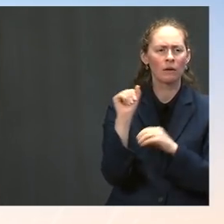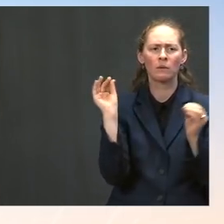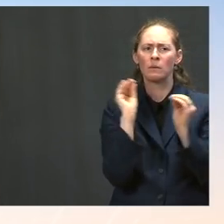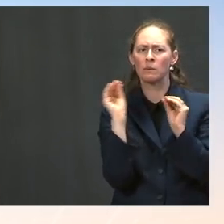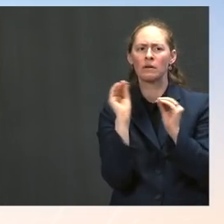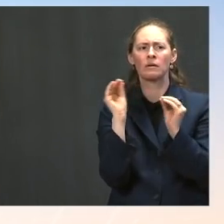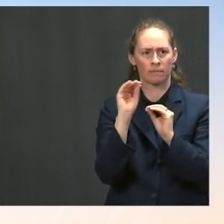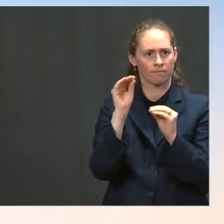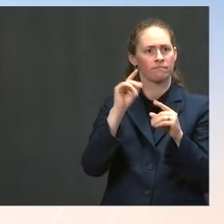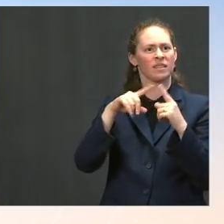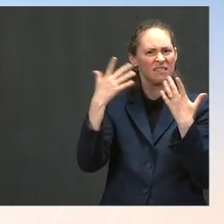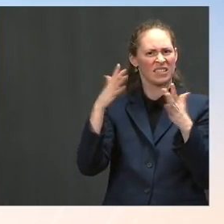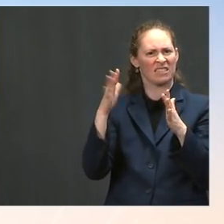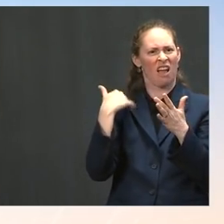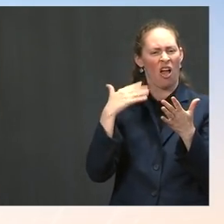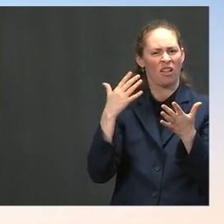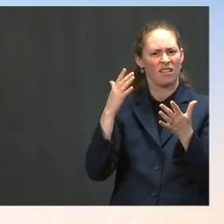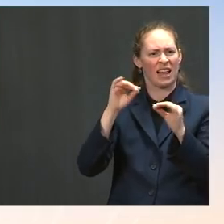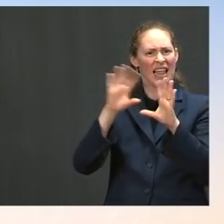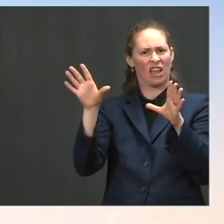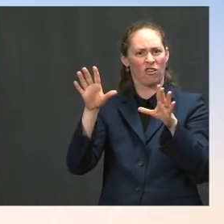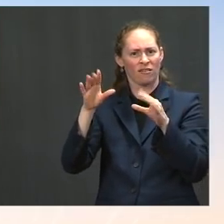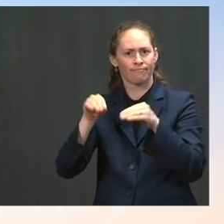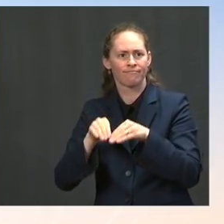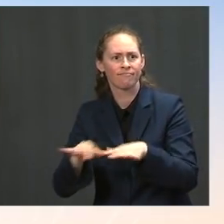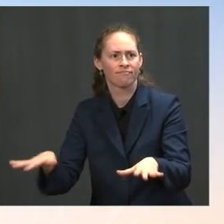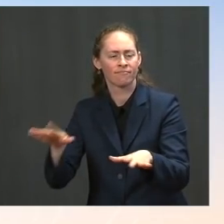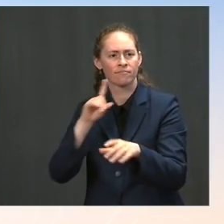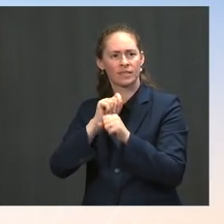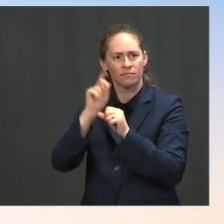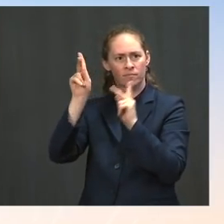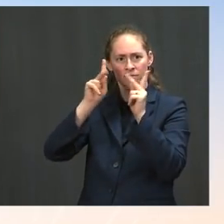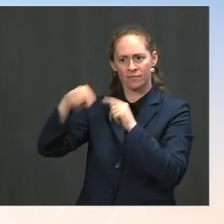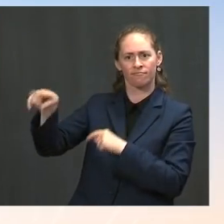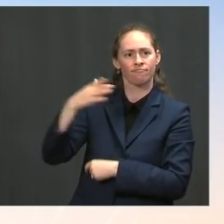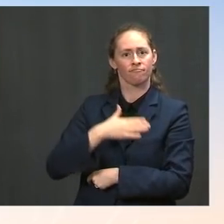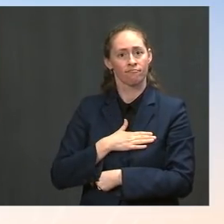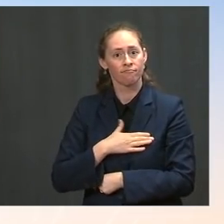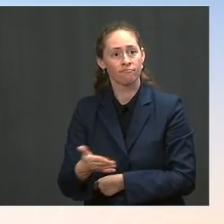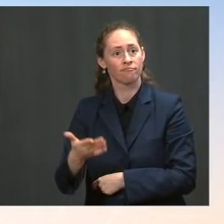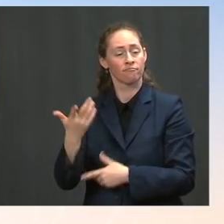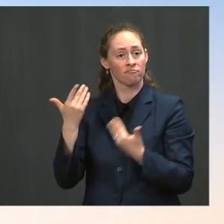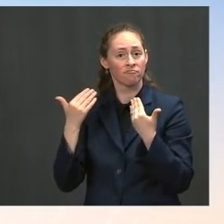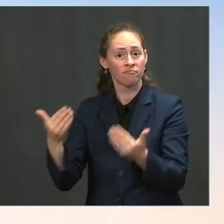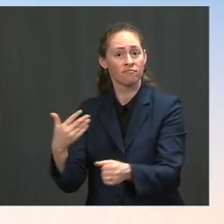could affect people's willingness to get vaccinated, but does it create a messaging challenge for this White House